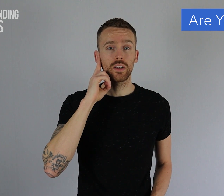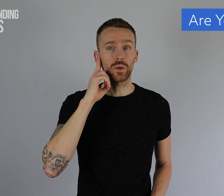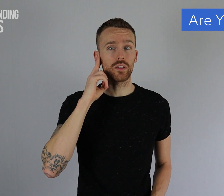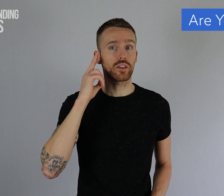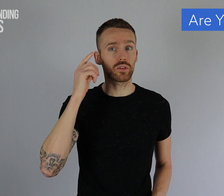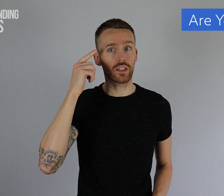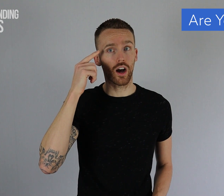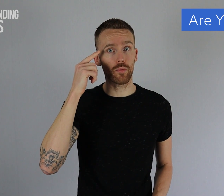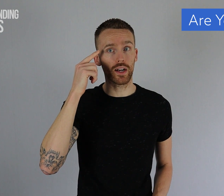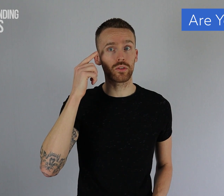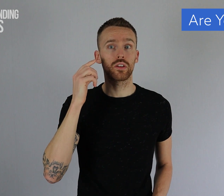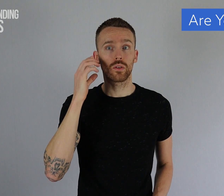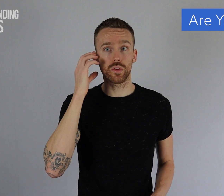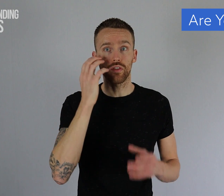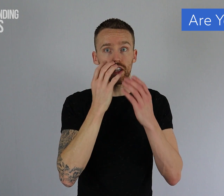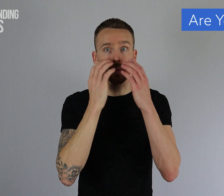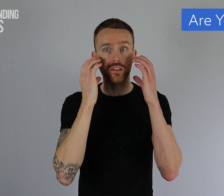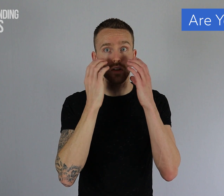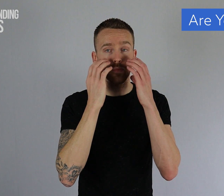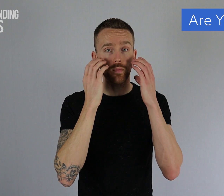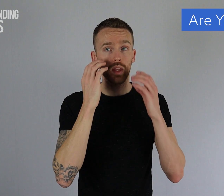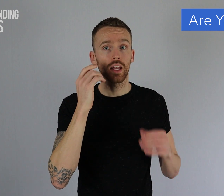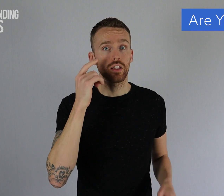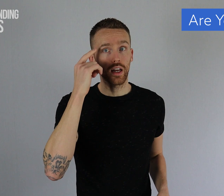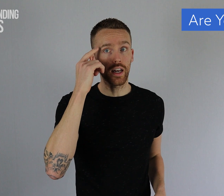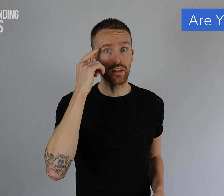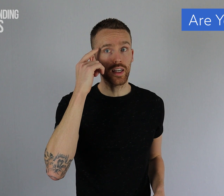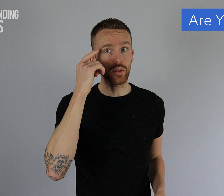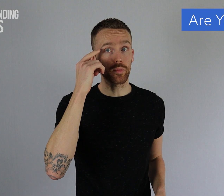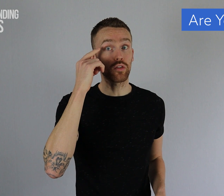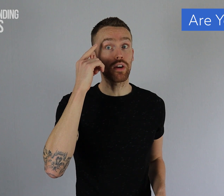we can still see your eyebrows with your face mask on and at the same time you're going